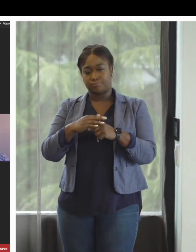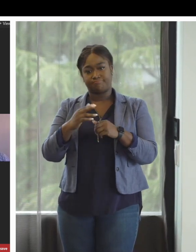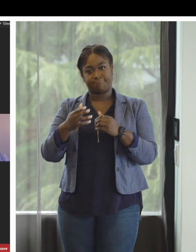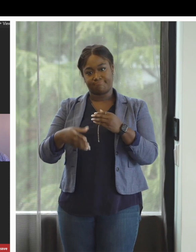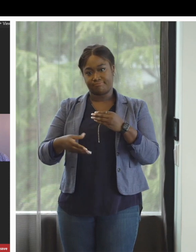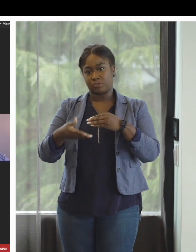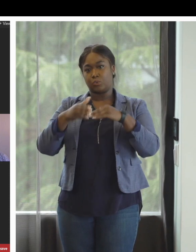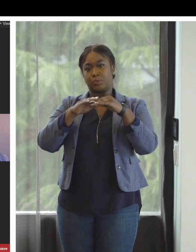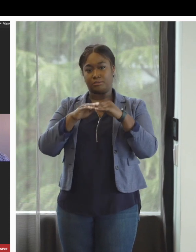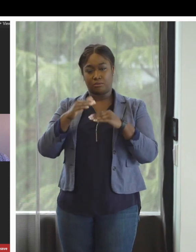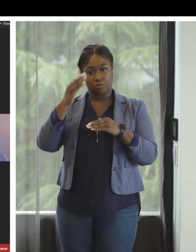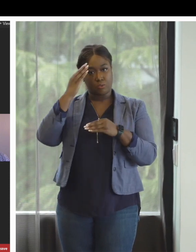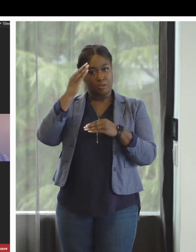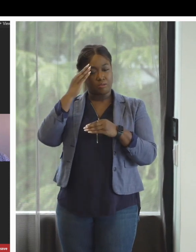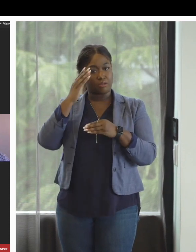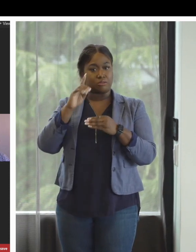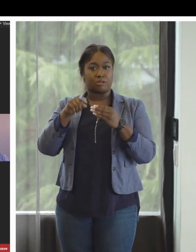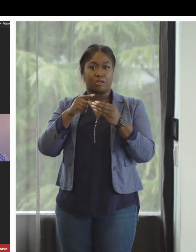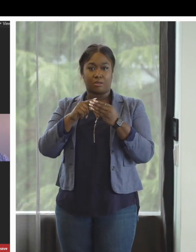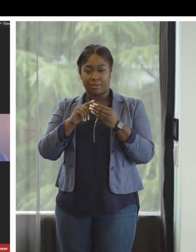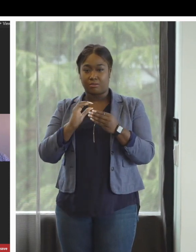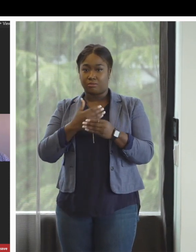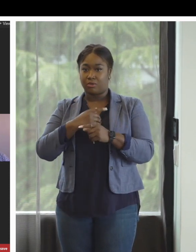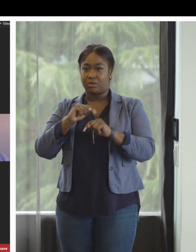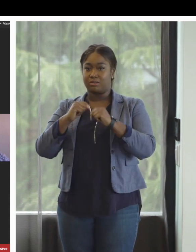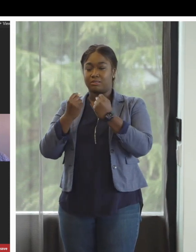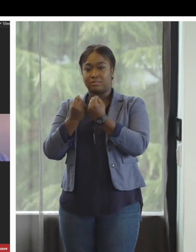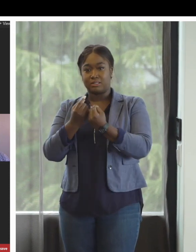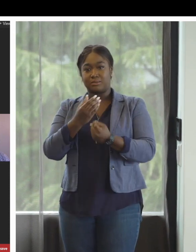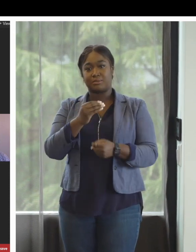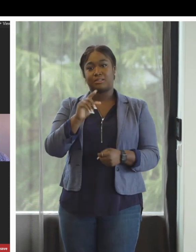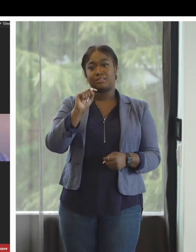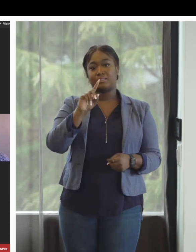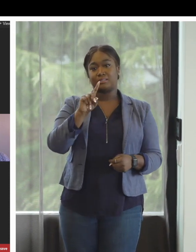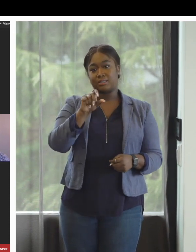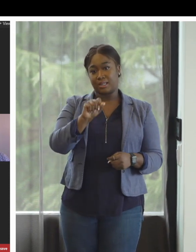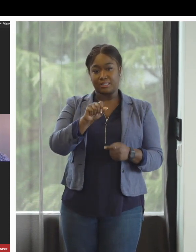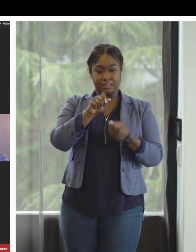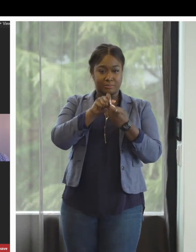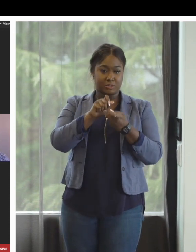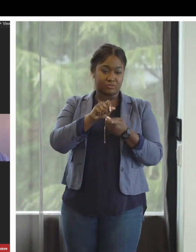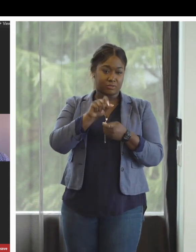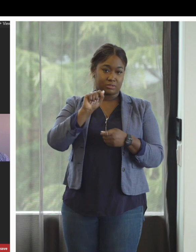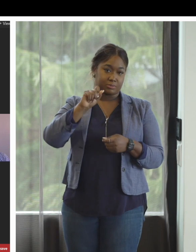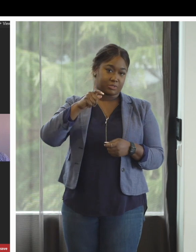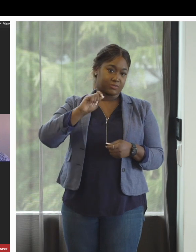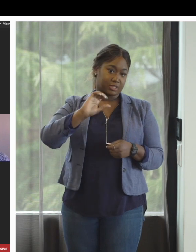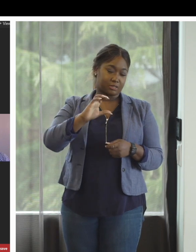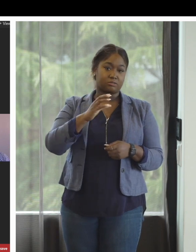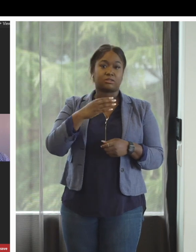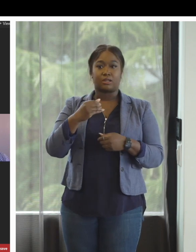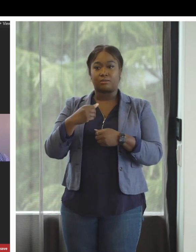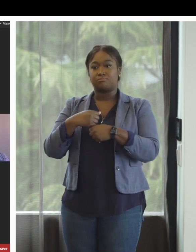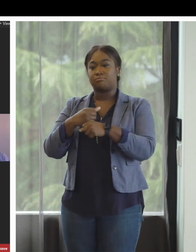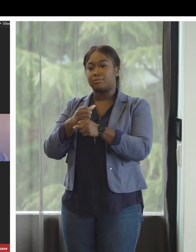and importance of D R S specs but also a place for people to share lessons learns, their